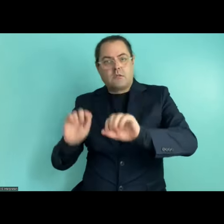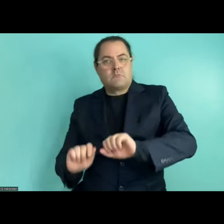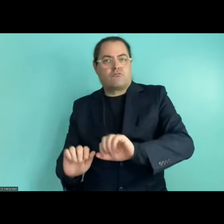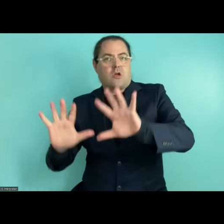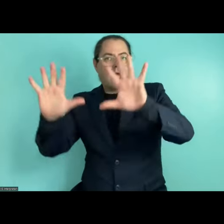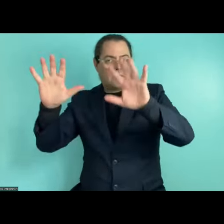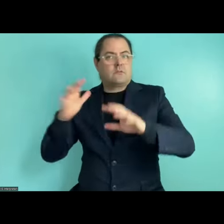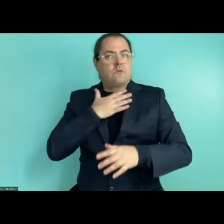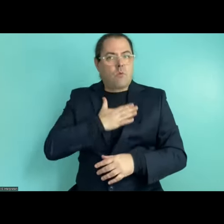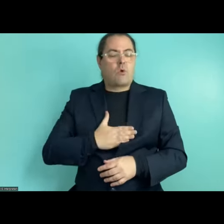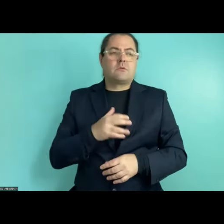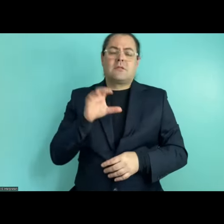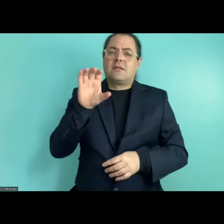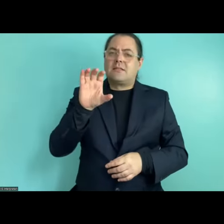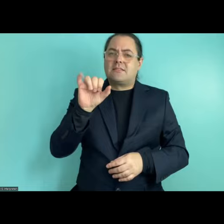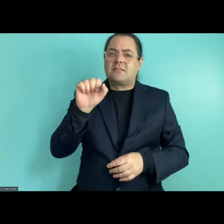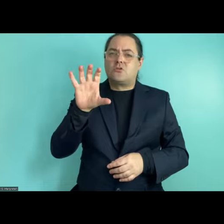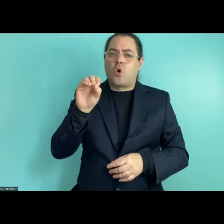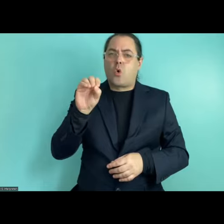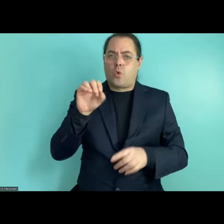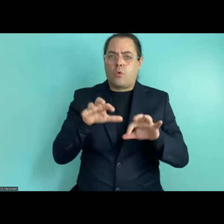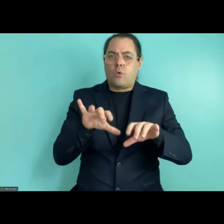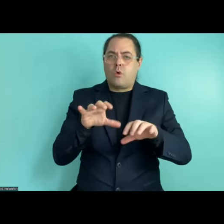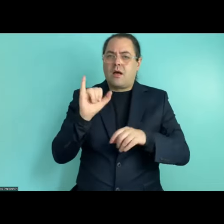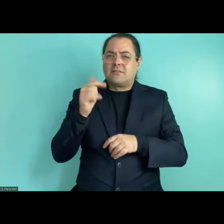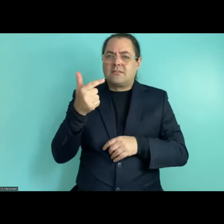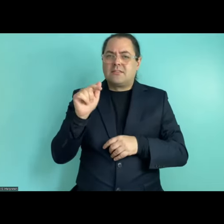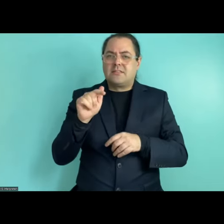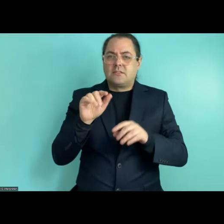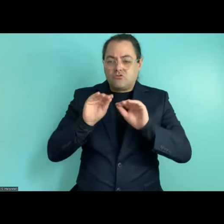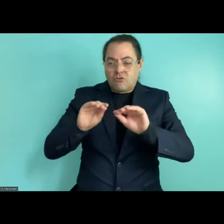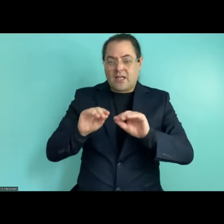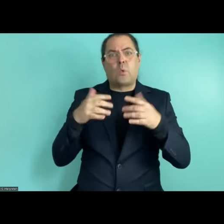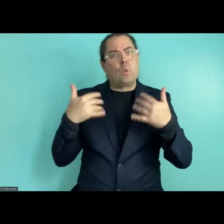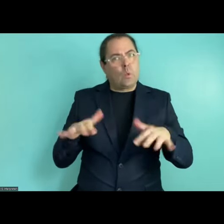the Cisco training, which has been very successful in Asia, US.